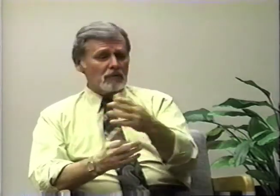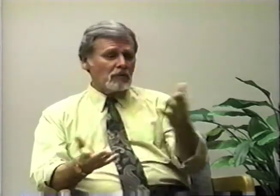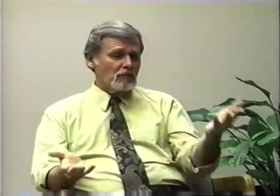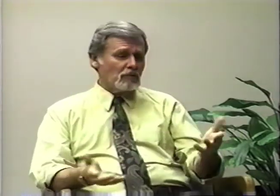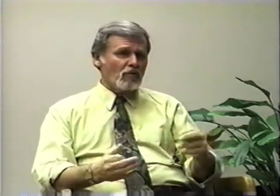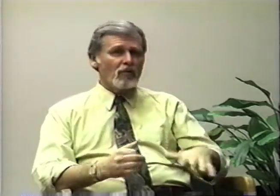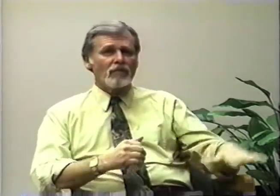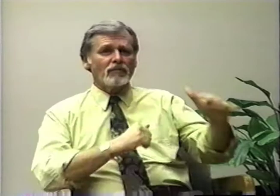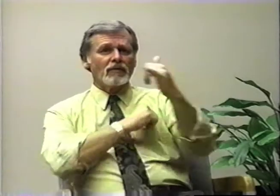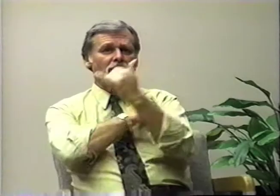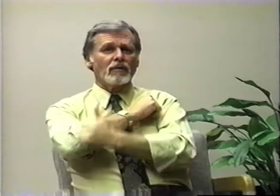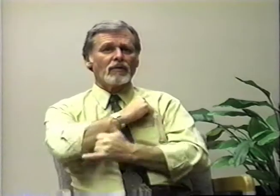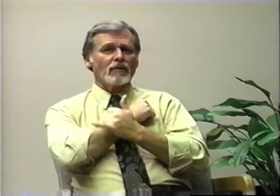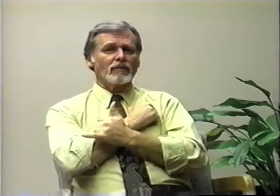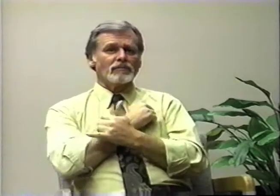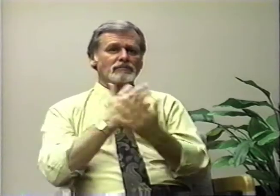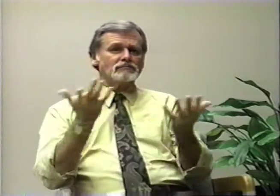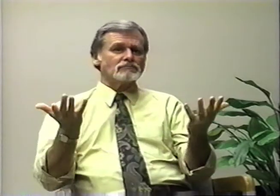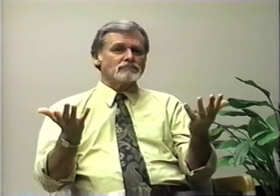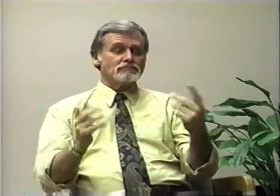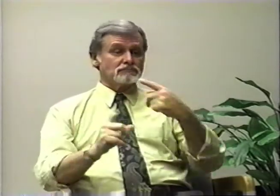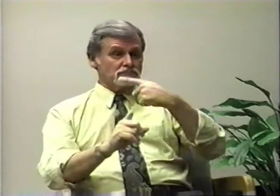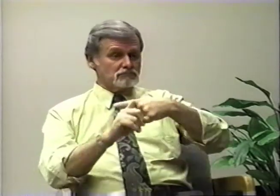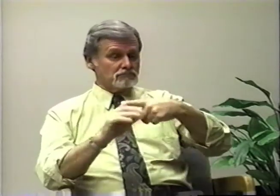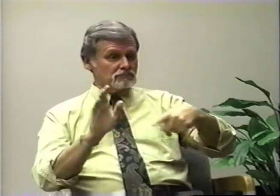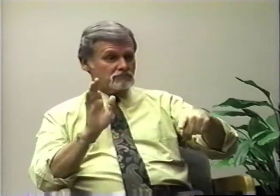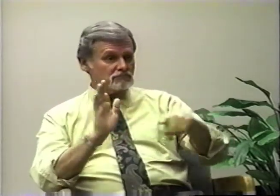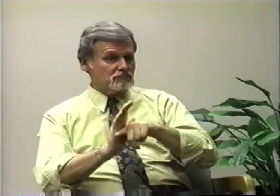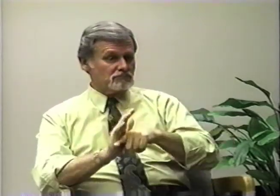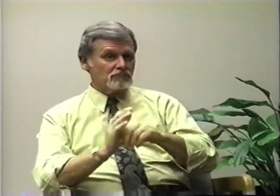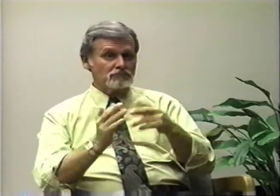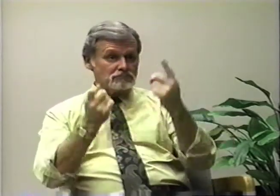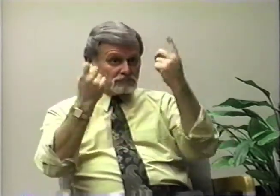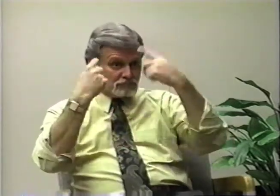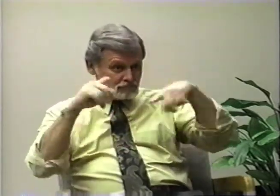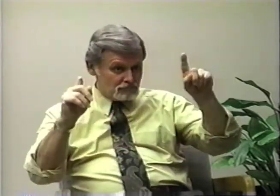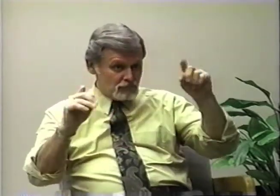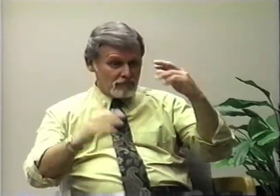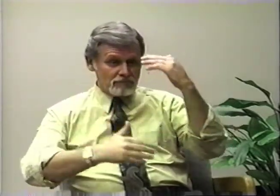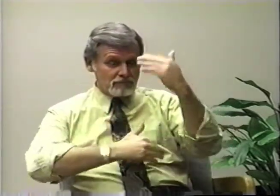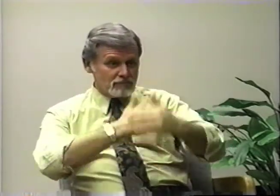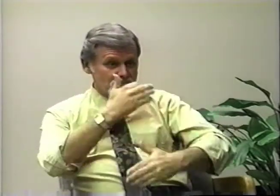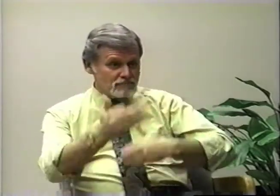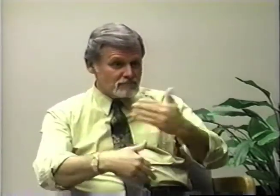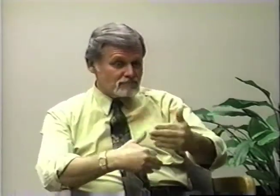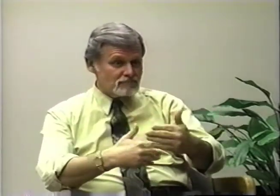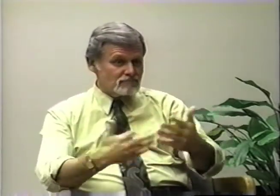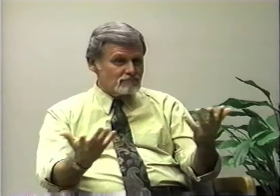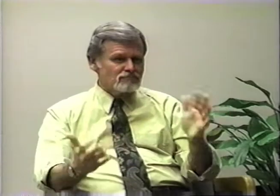That could be on things in Duluth, in Greater Minnesota, or in the United States in general.